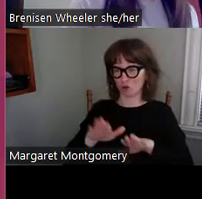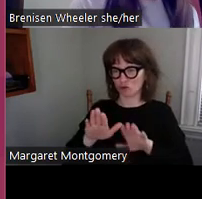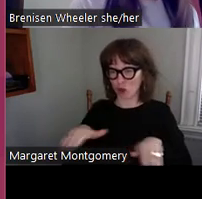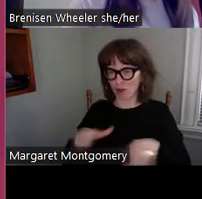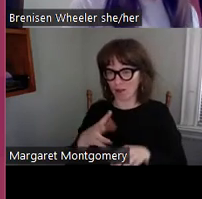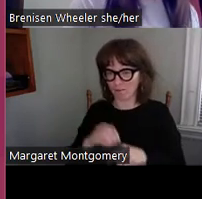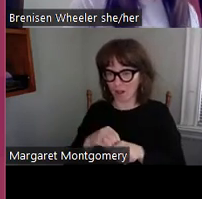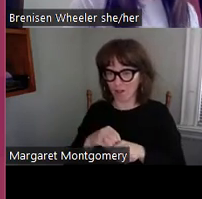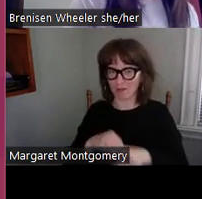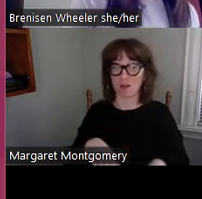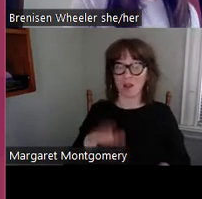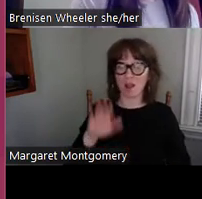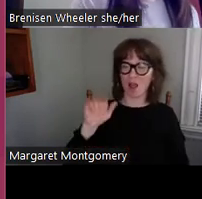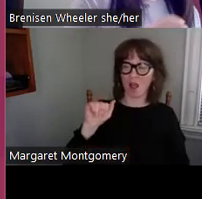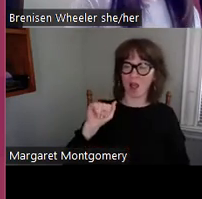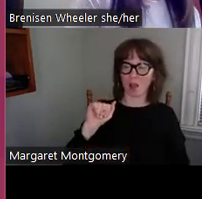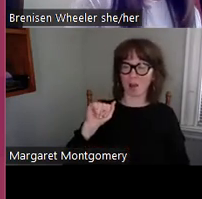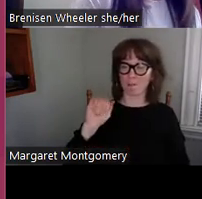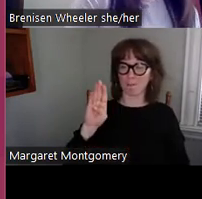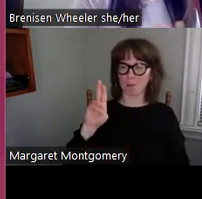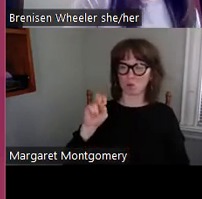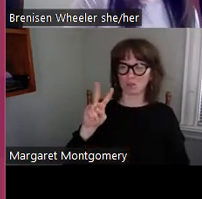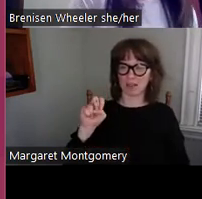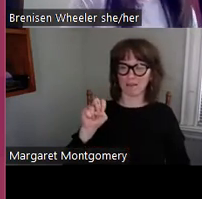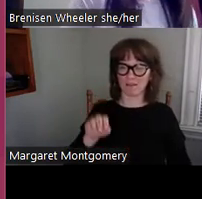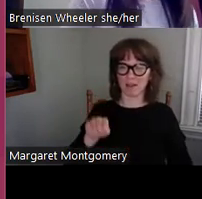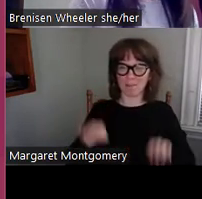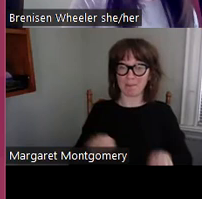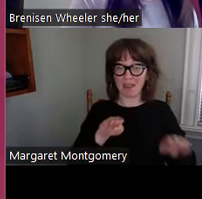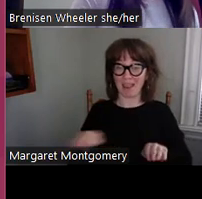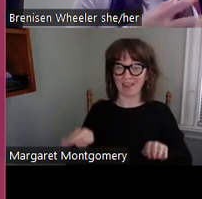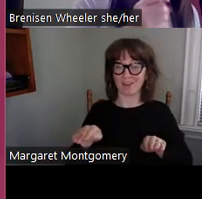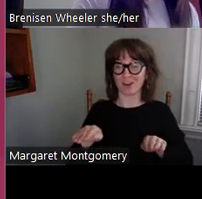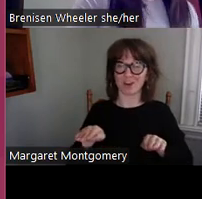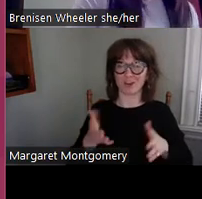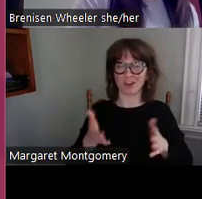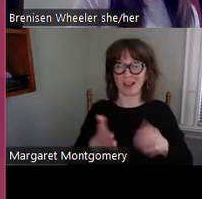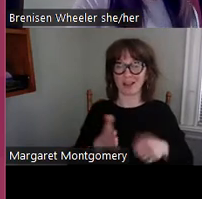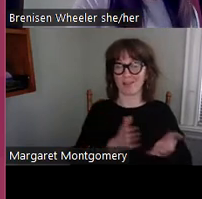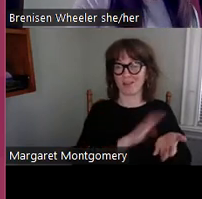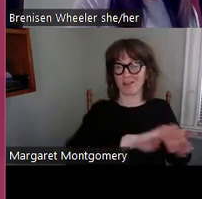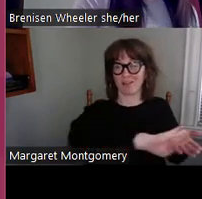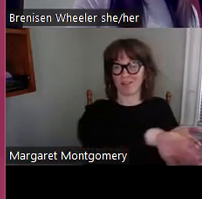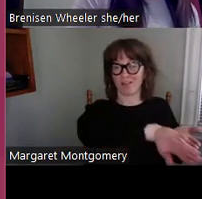wrapped up, because it is a person feel secure, and that all this person is not gonna leave me. 12:36:15 So I can do whatever they want. And